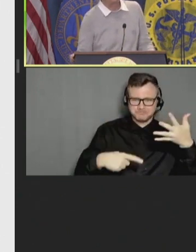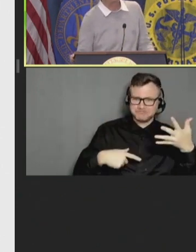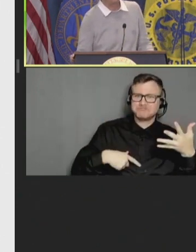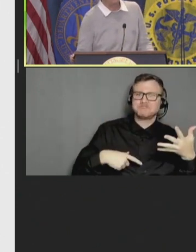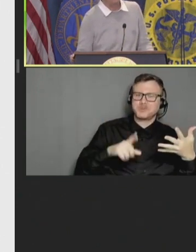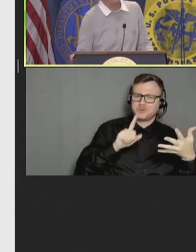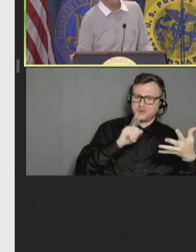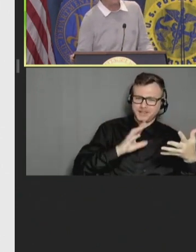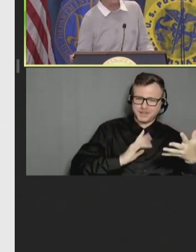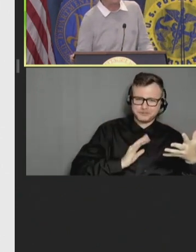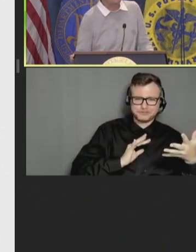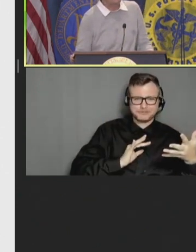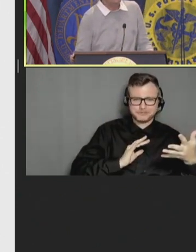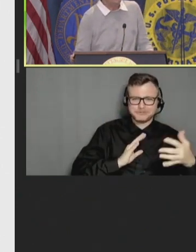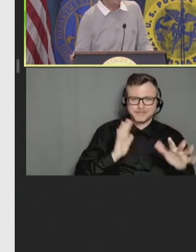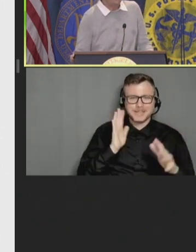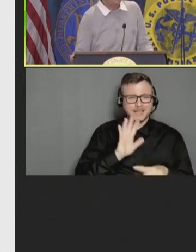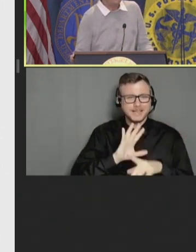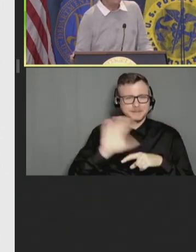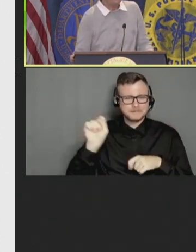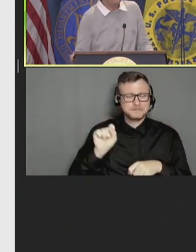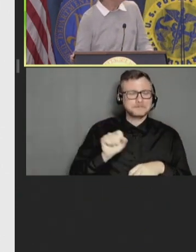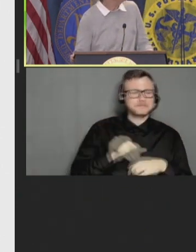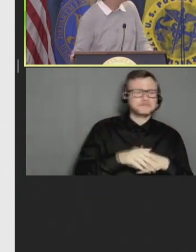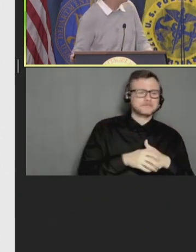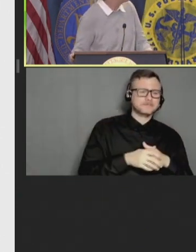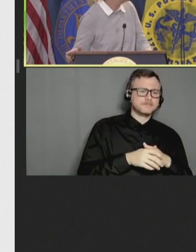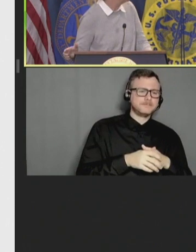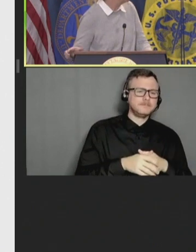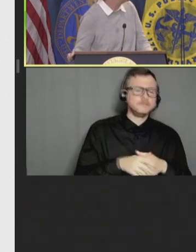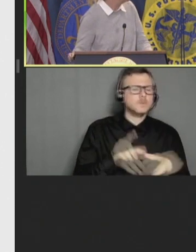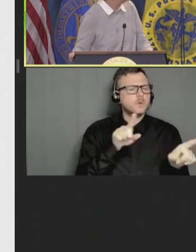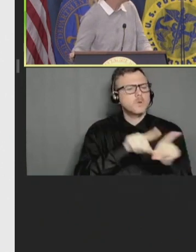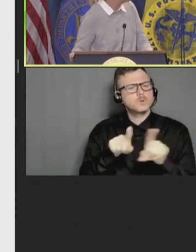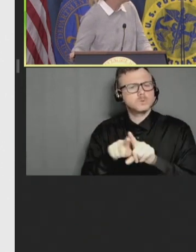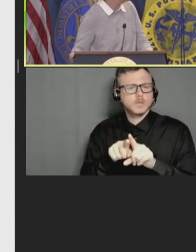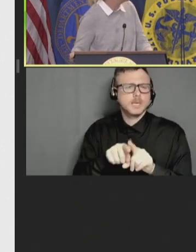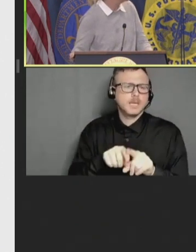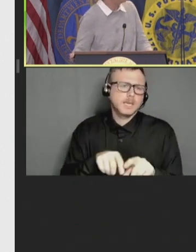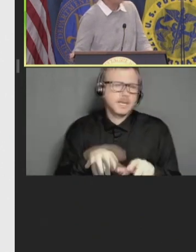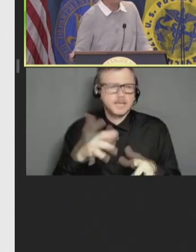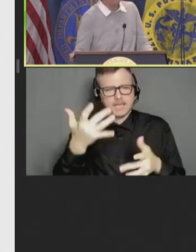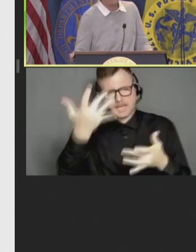very amazing. And then, of course, the outbreak control and strategies